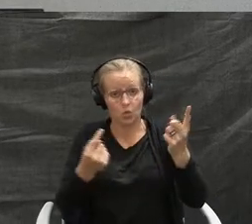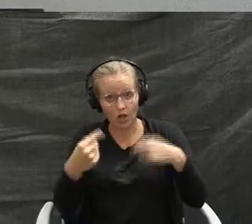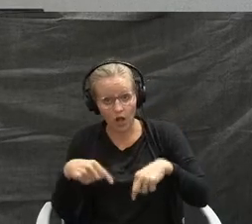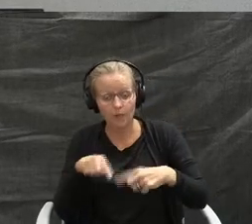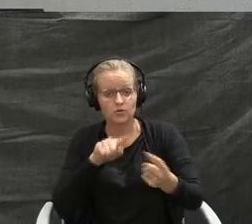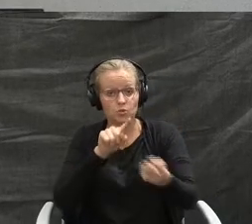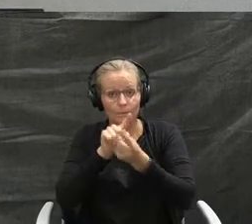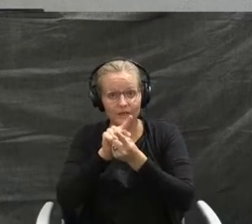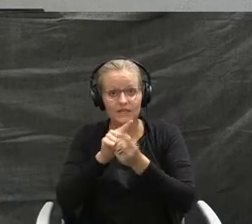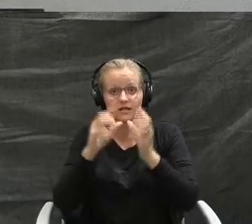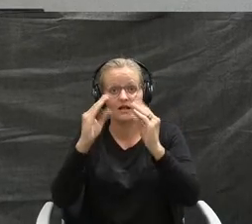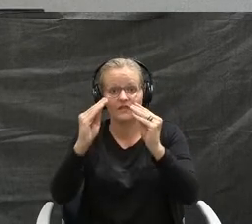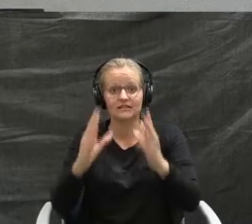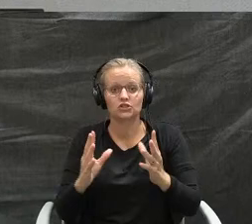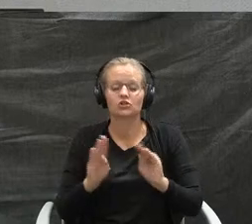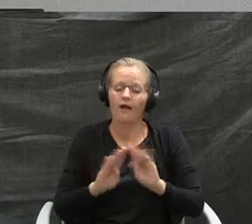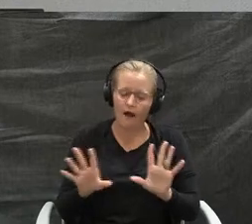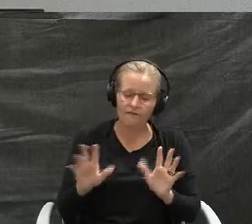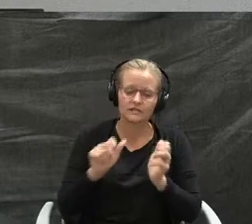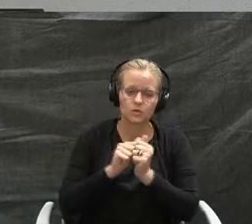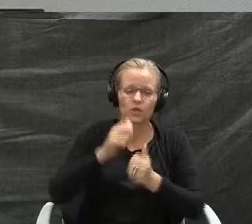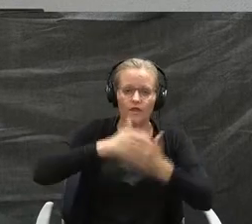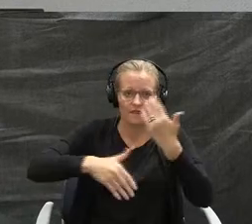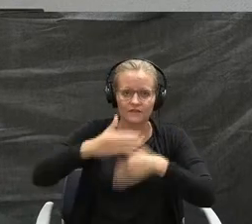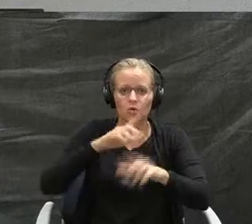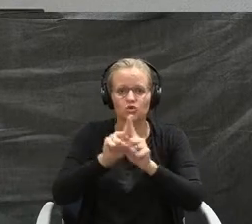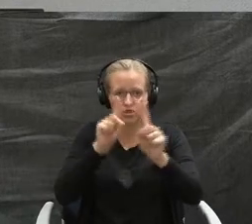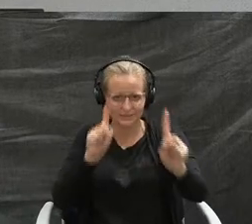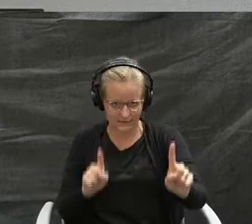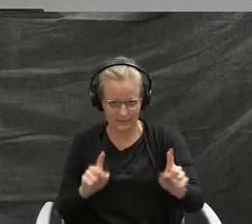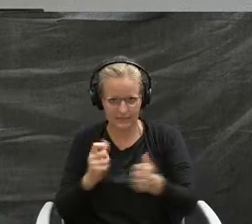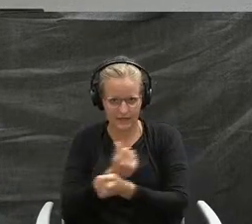of social distancing and so forth, so everybody needs to